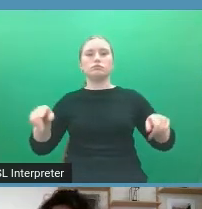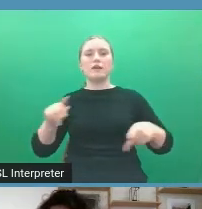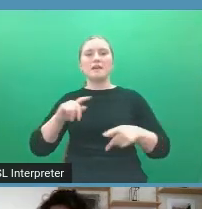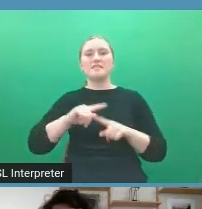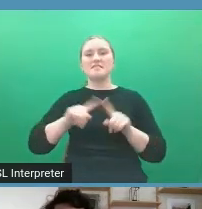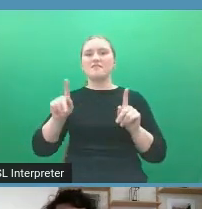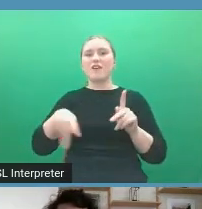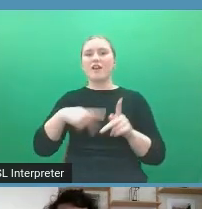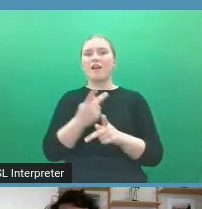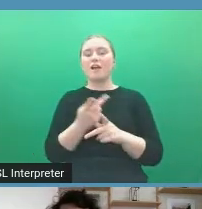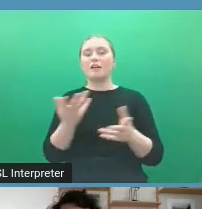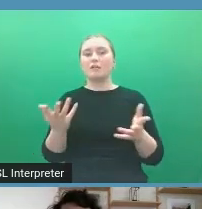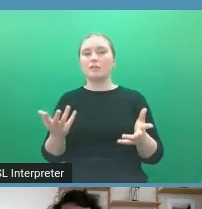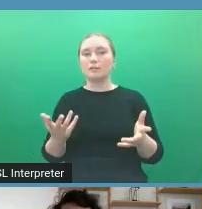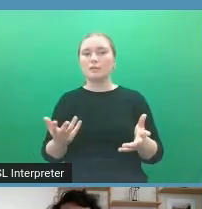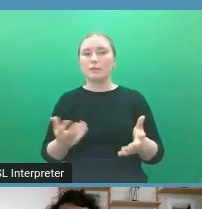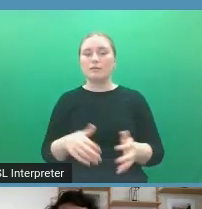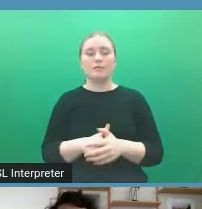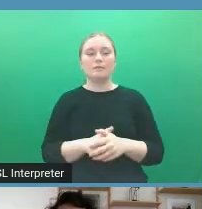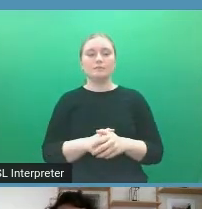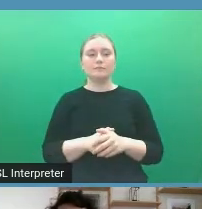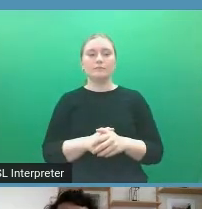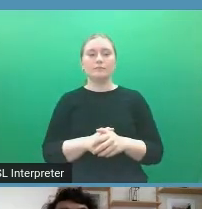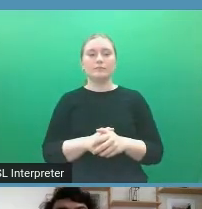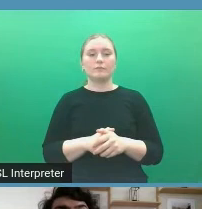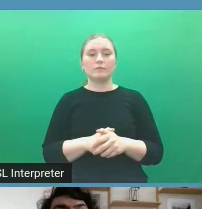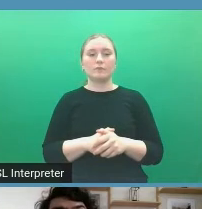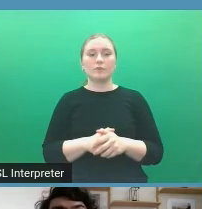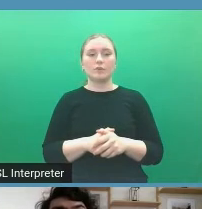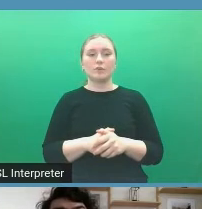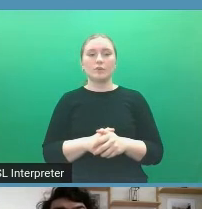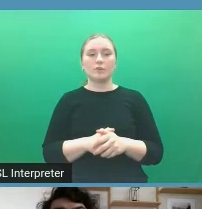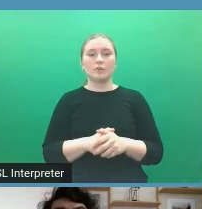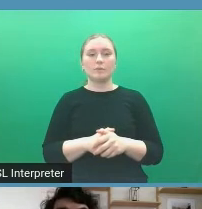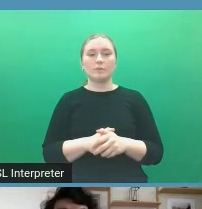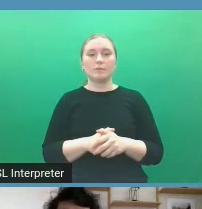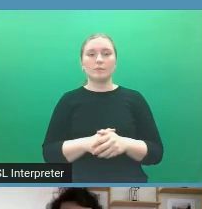discussion and Q & A section that there are short and long visual descriptions. There's all of these